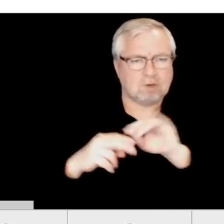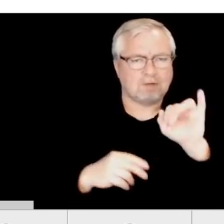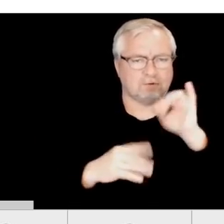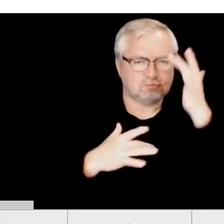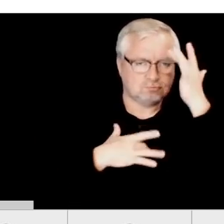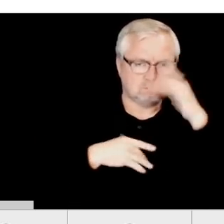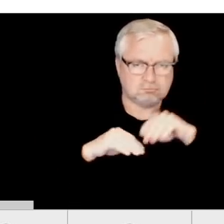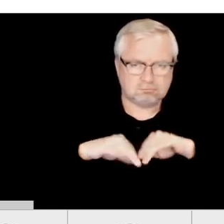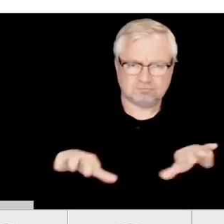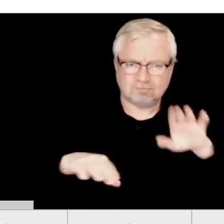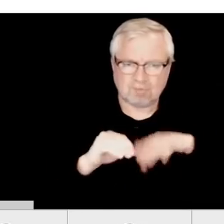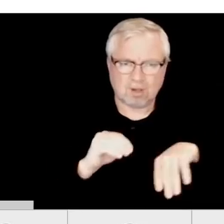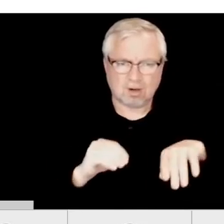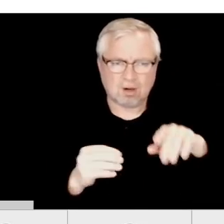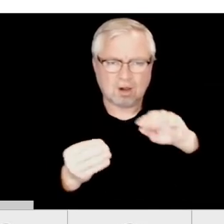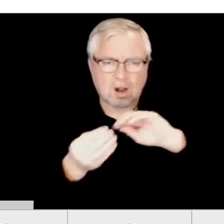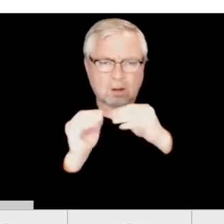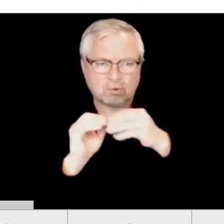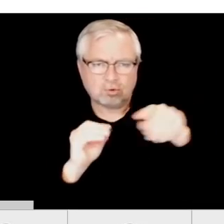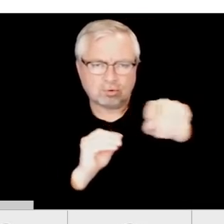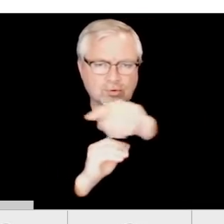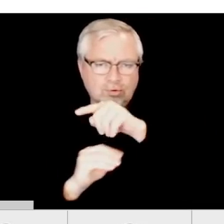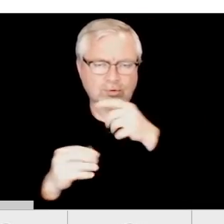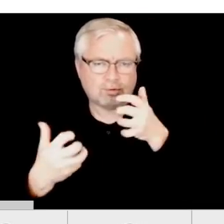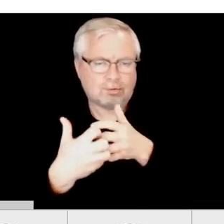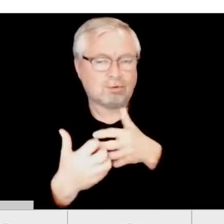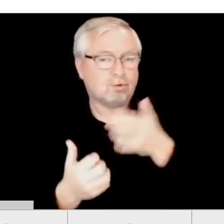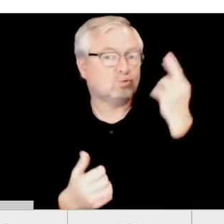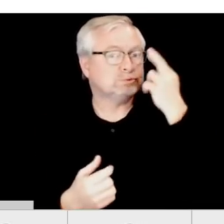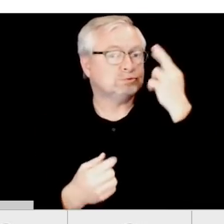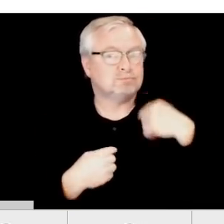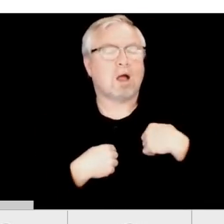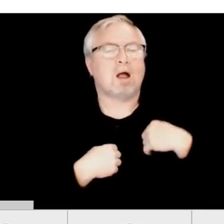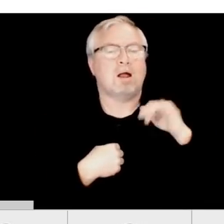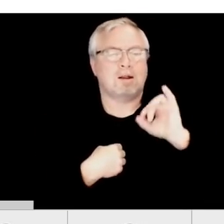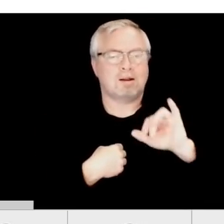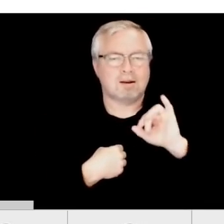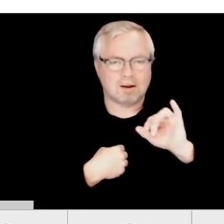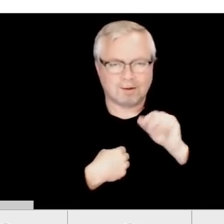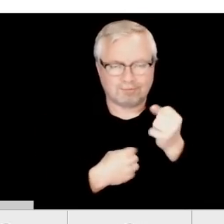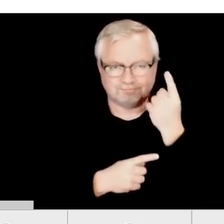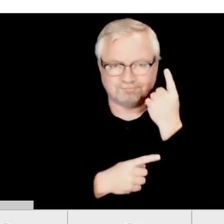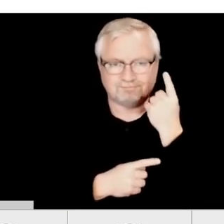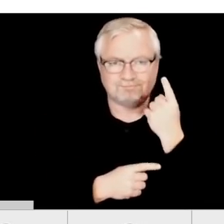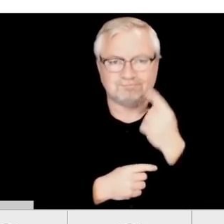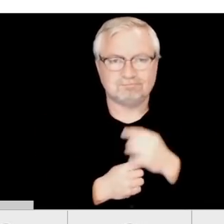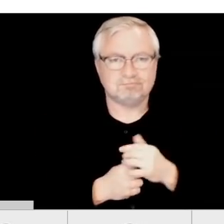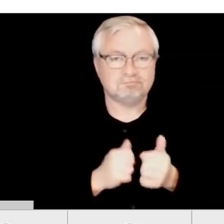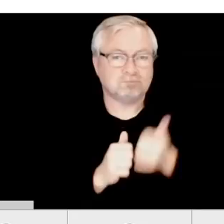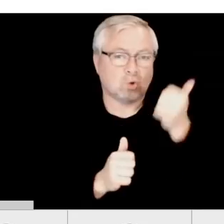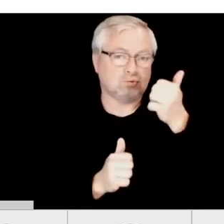So what we're realizing the actual and most likely reduction in contact is